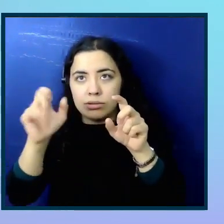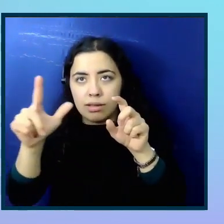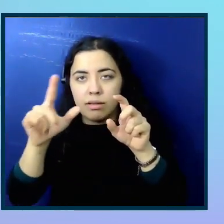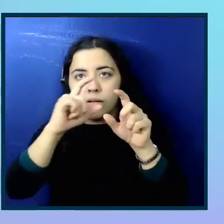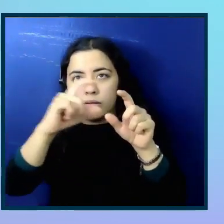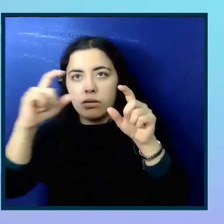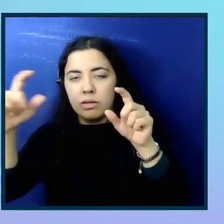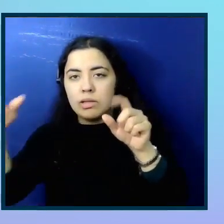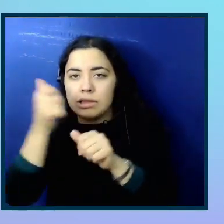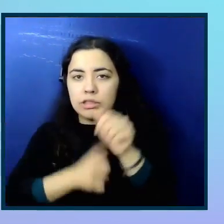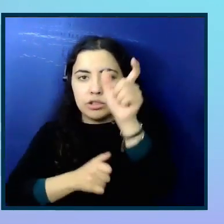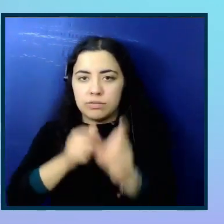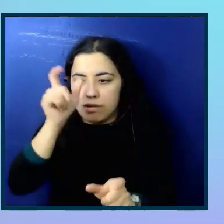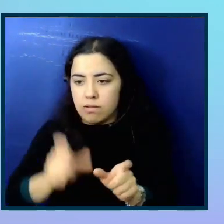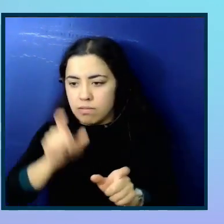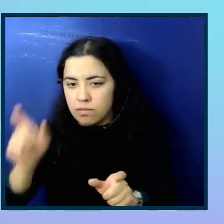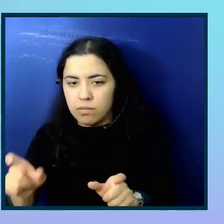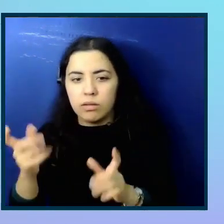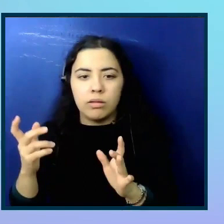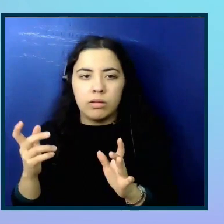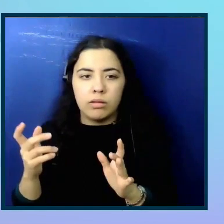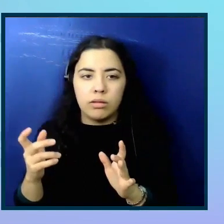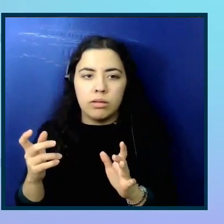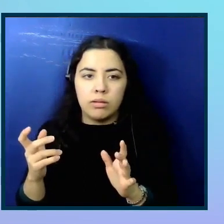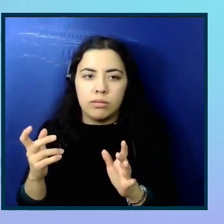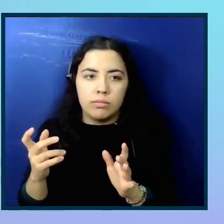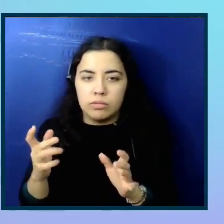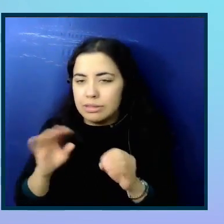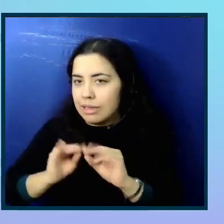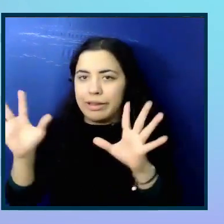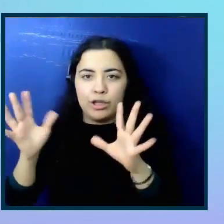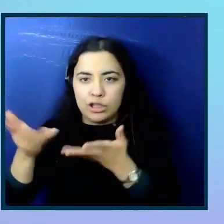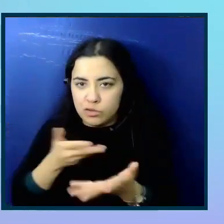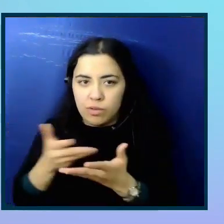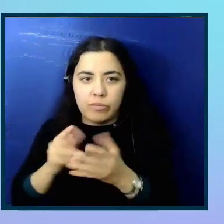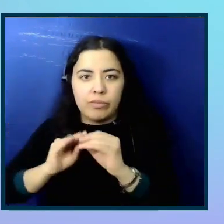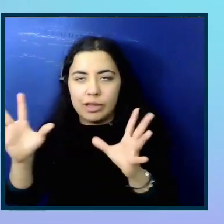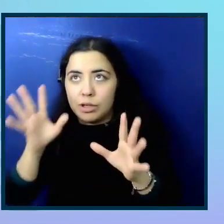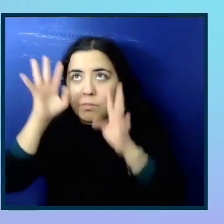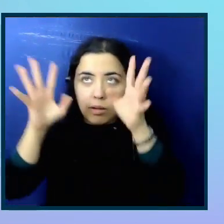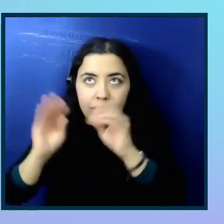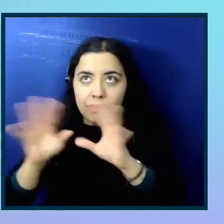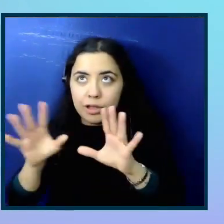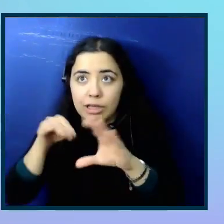in carousel clear interactive area, clear page and exit. Just a foundational thing.